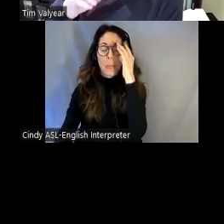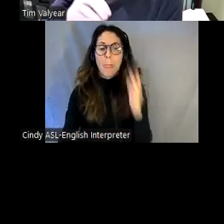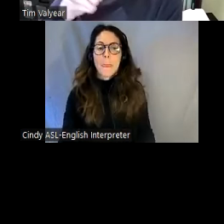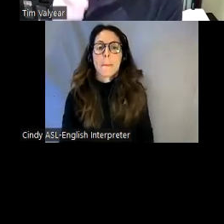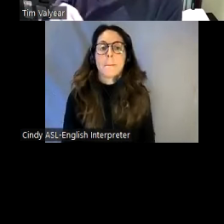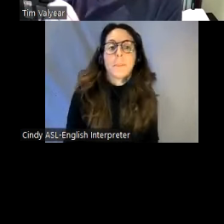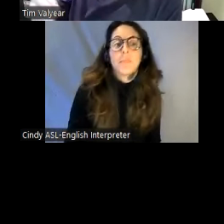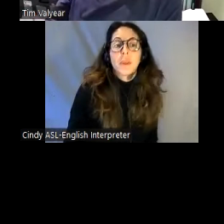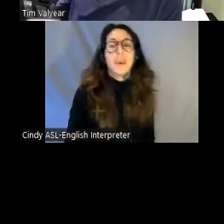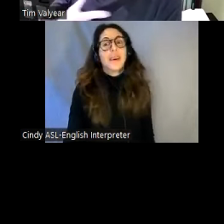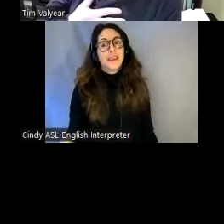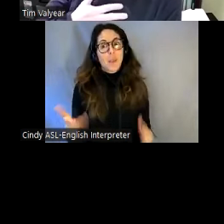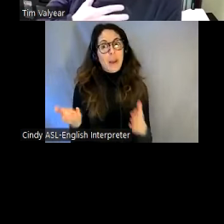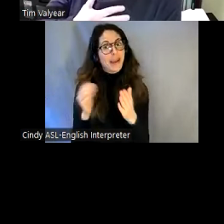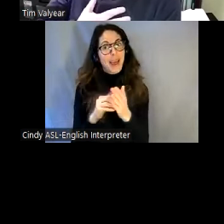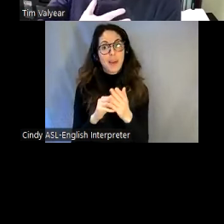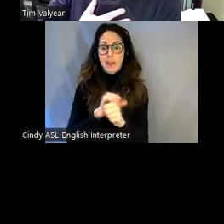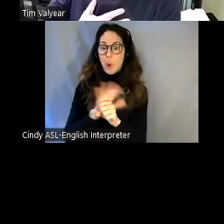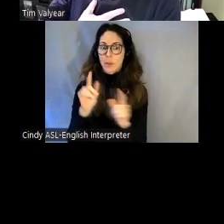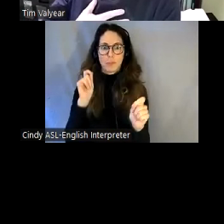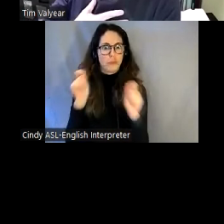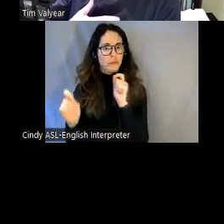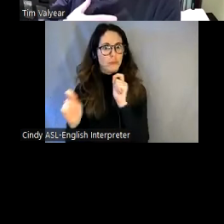And now, with Omicron, it's been document as airborne.